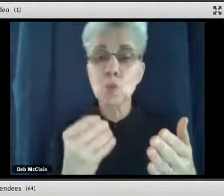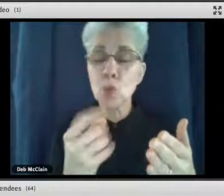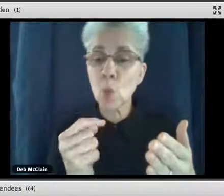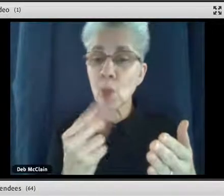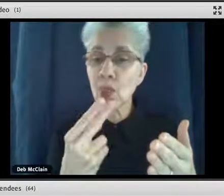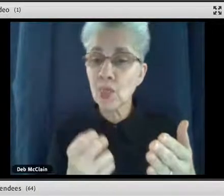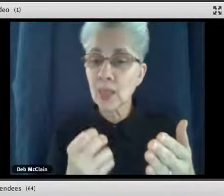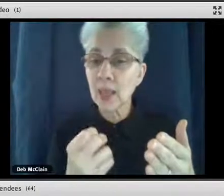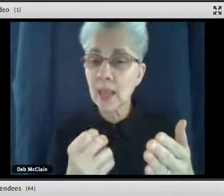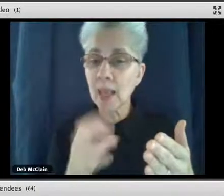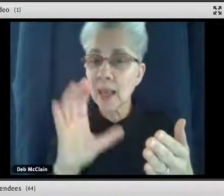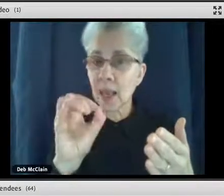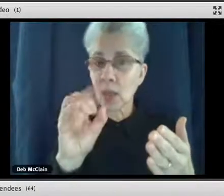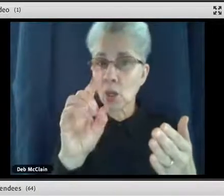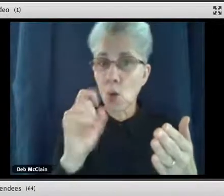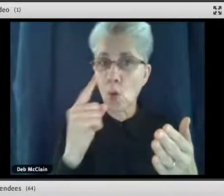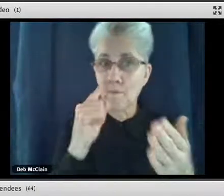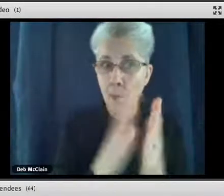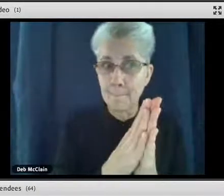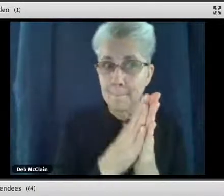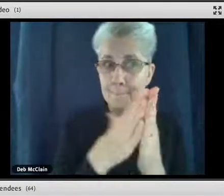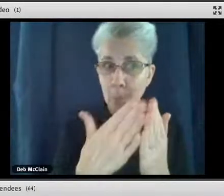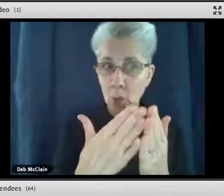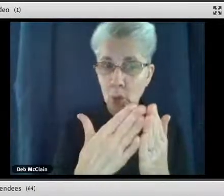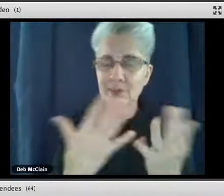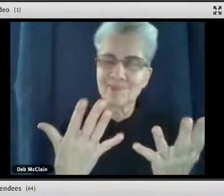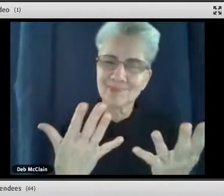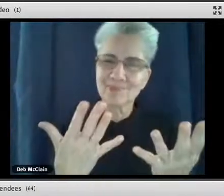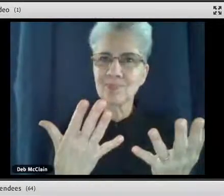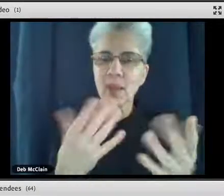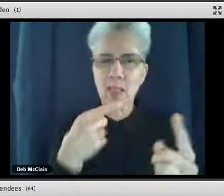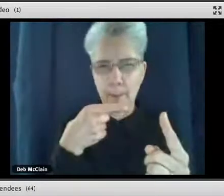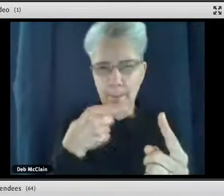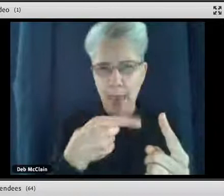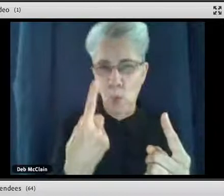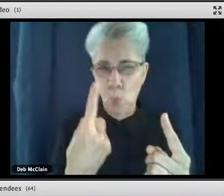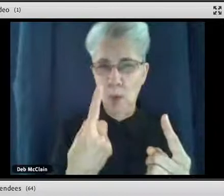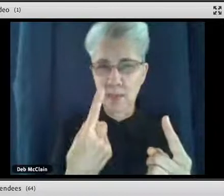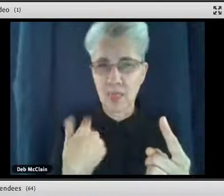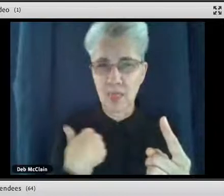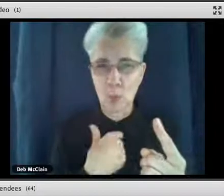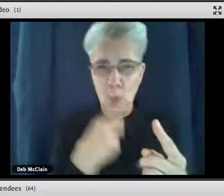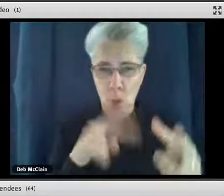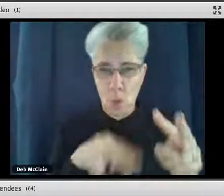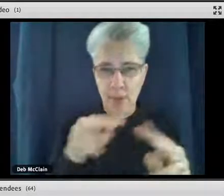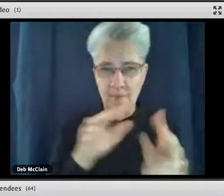And so the codes for books, really the main ones